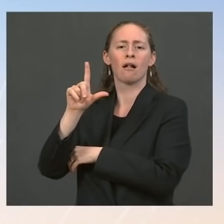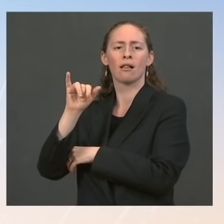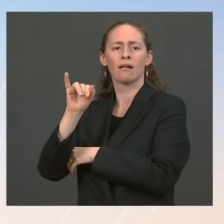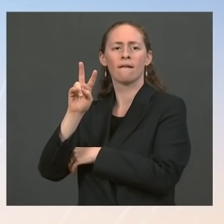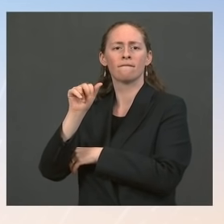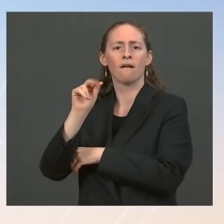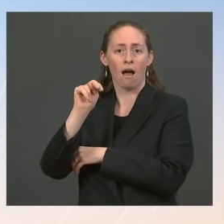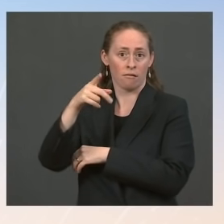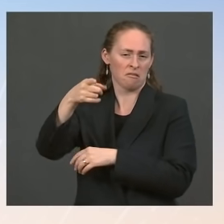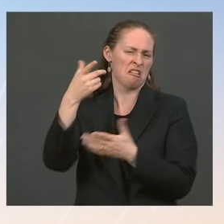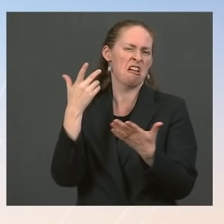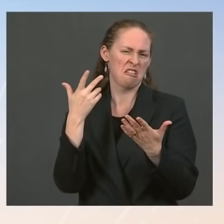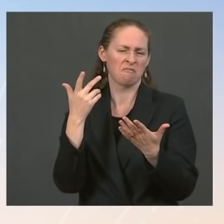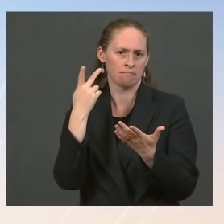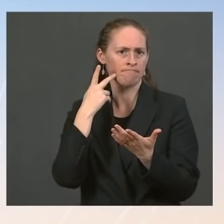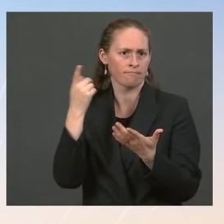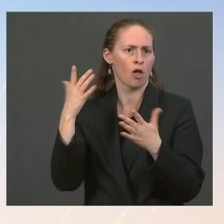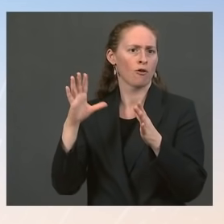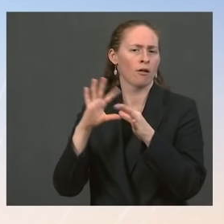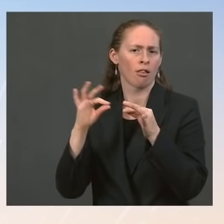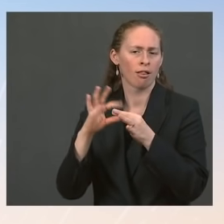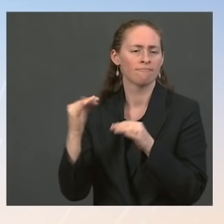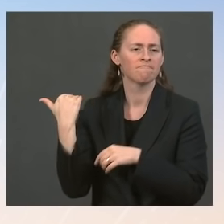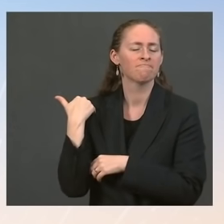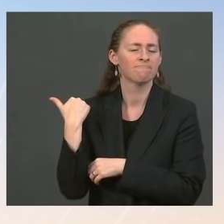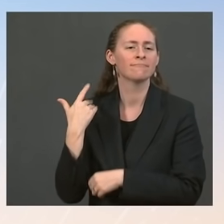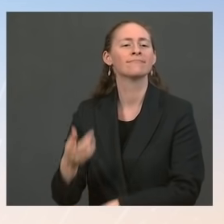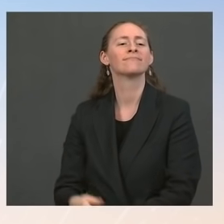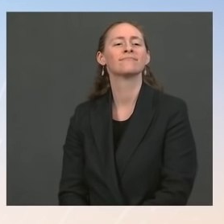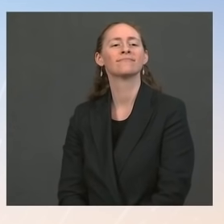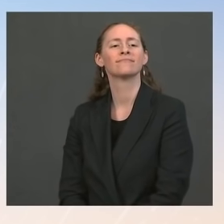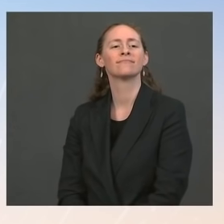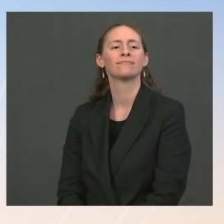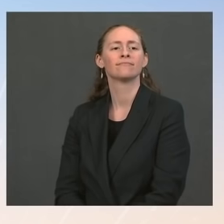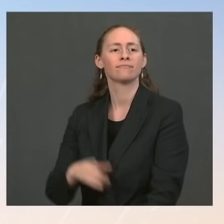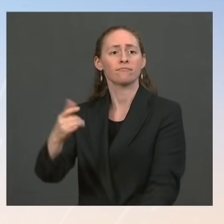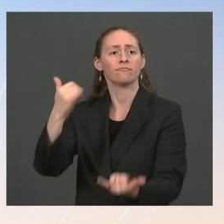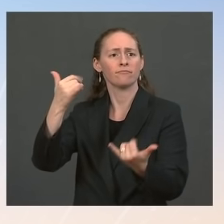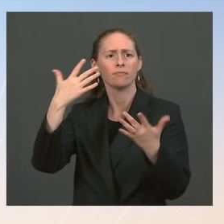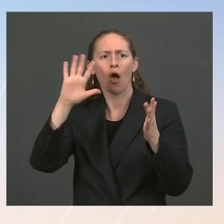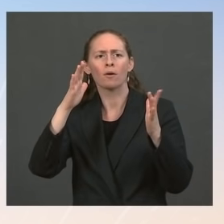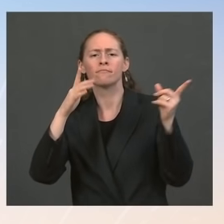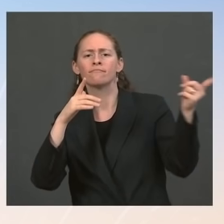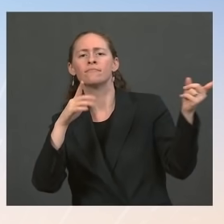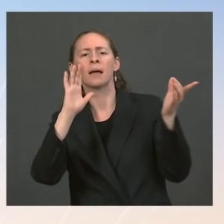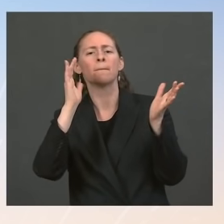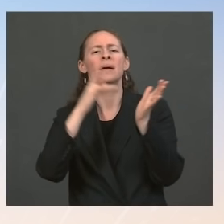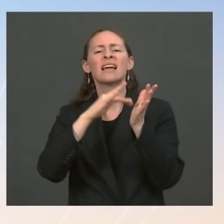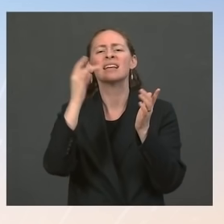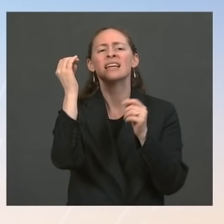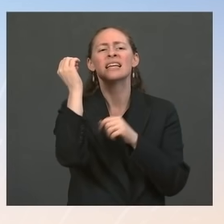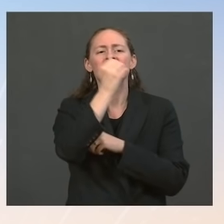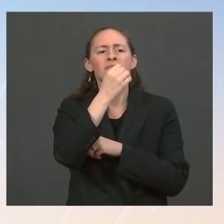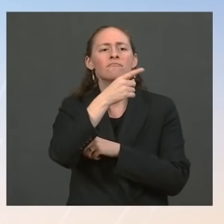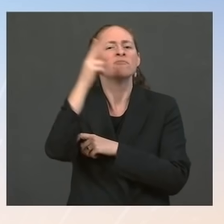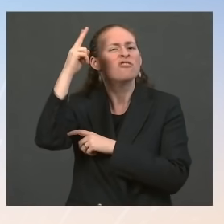The engagements he has in the Middle East and with the Saudis that -- specifically the meetings with the Saudis -- are really focused on Yemen.